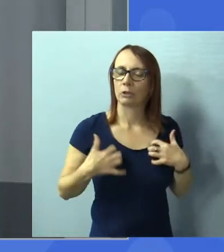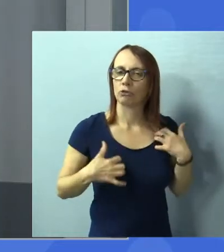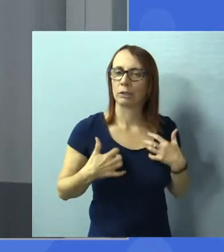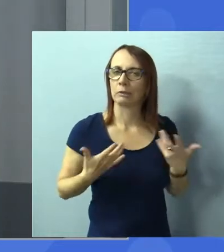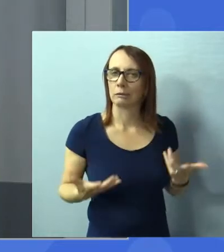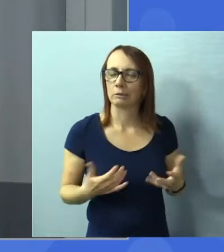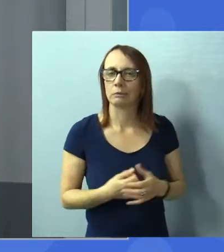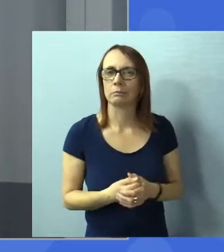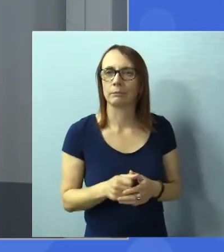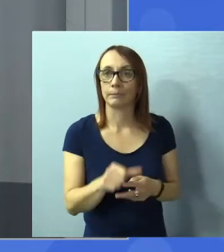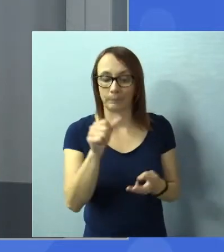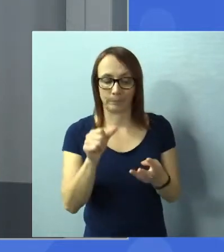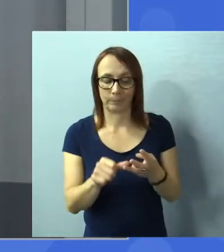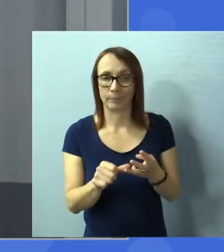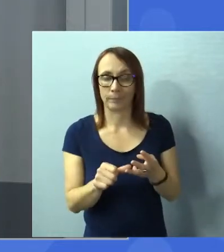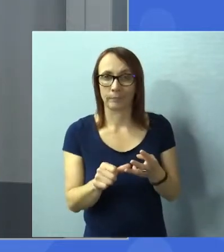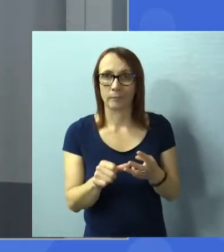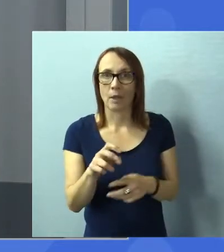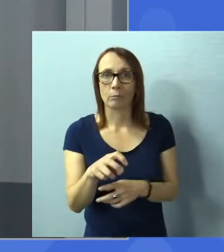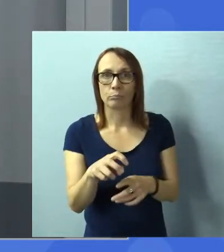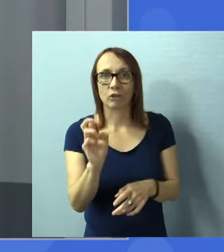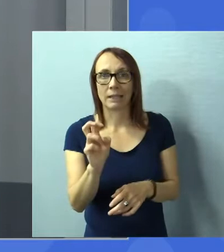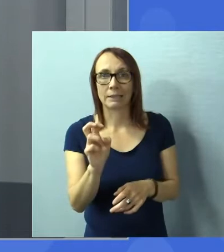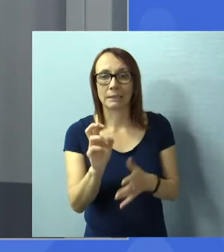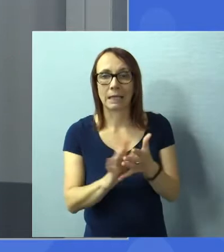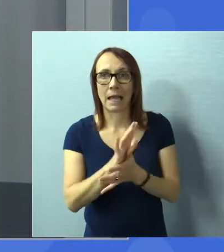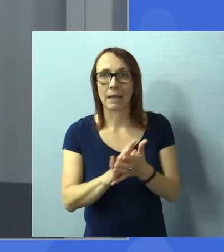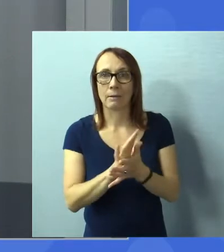and then thought in the face of brexit do we need more powers regardless of our